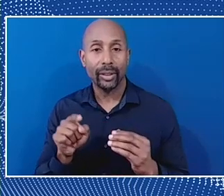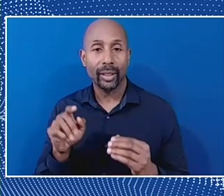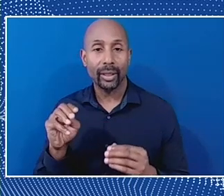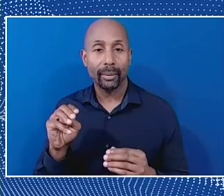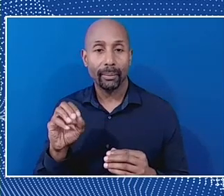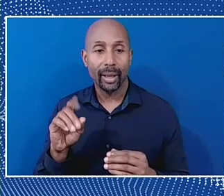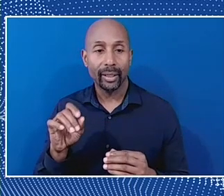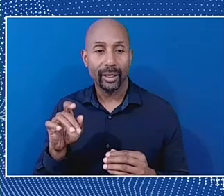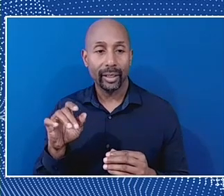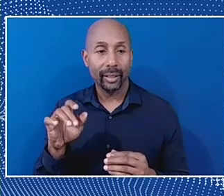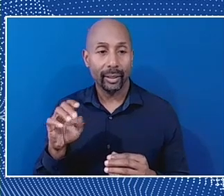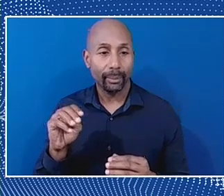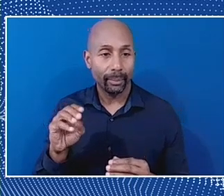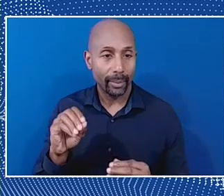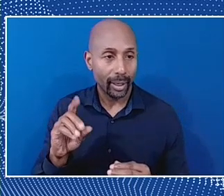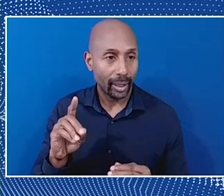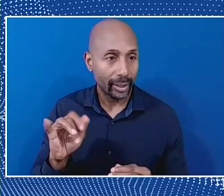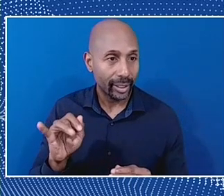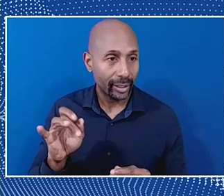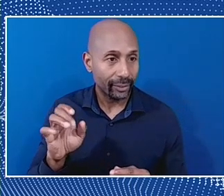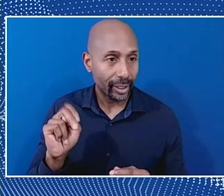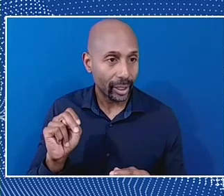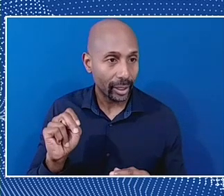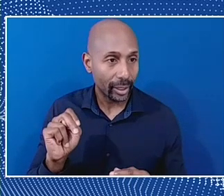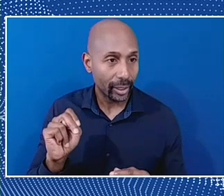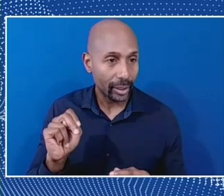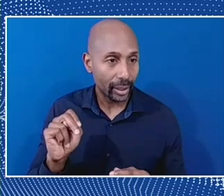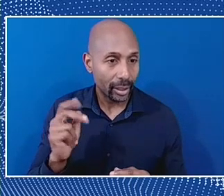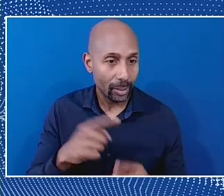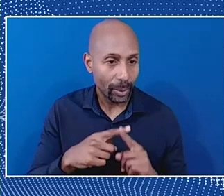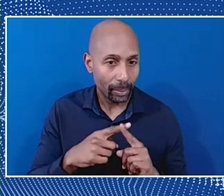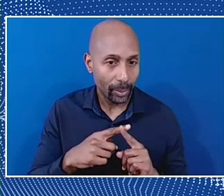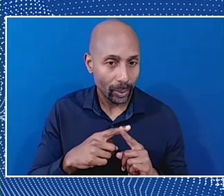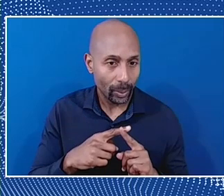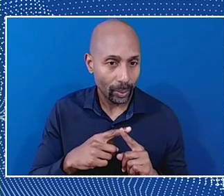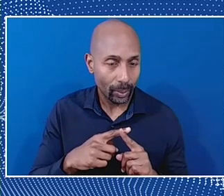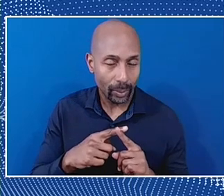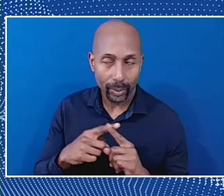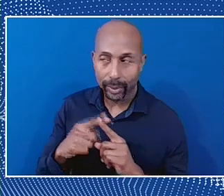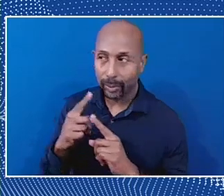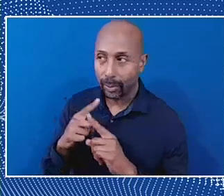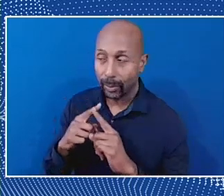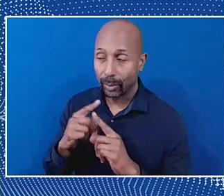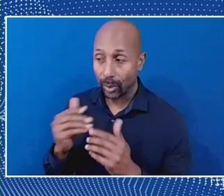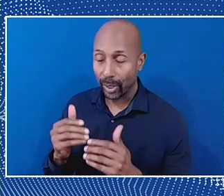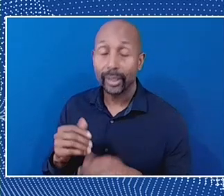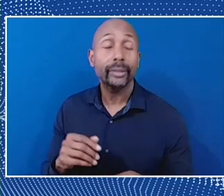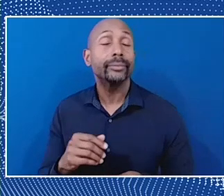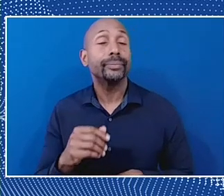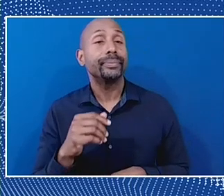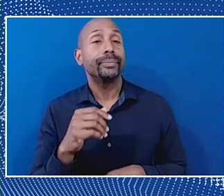loans. Thank you. Go ahead. Christian. Because of student loan debt, 2020 was the